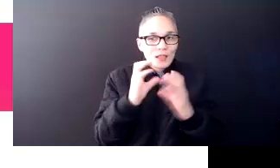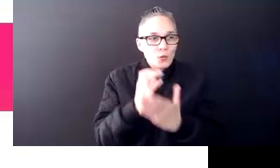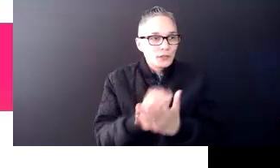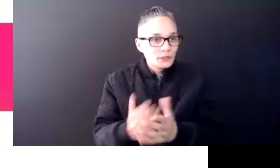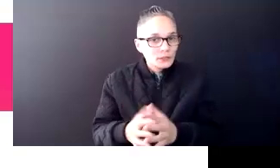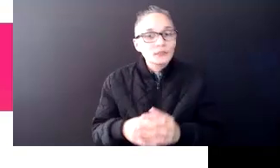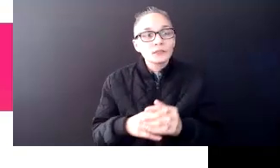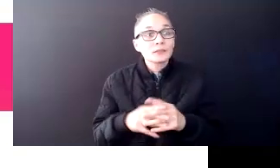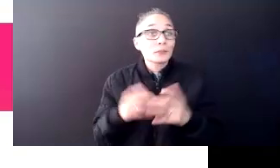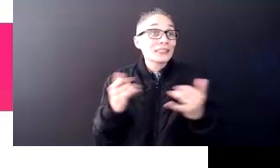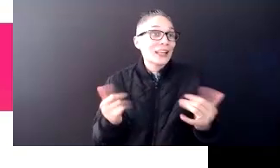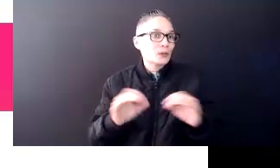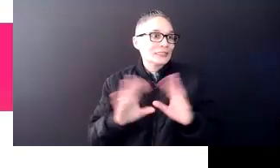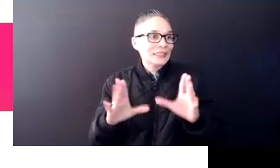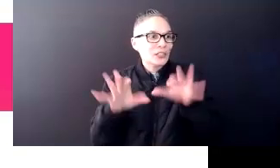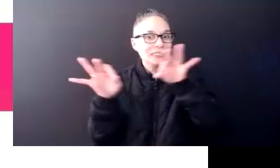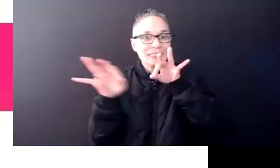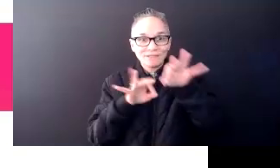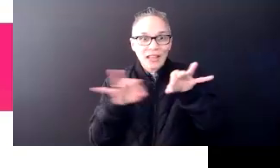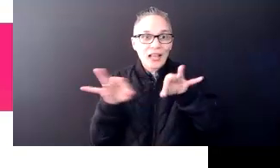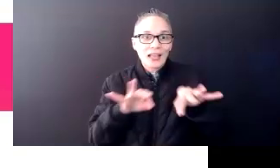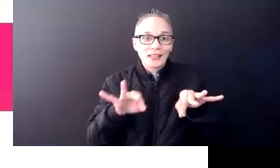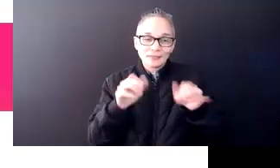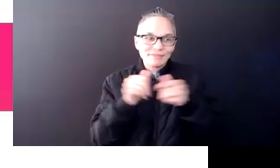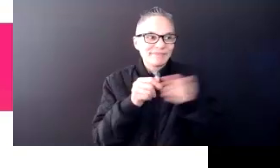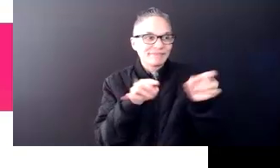But now it's just clearly outlined in regulations for us.